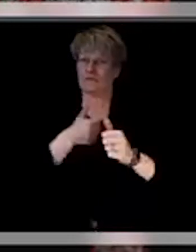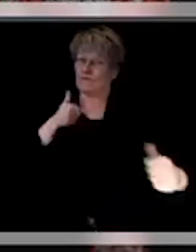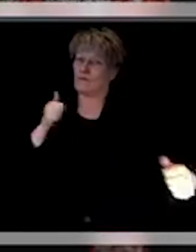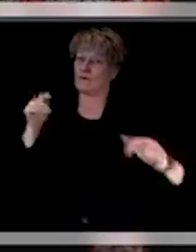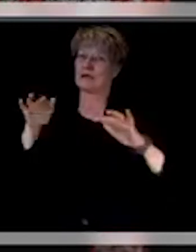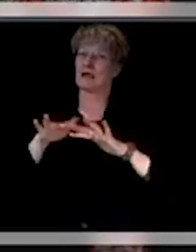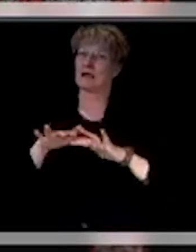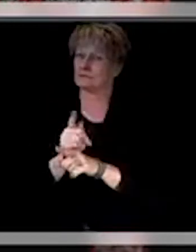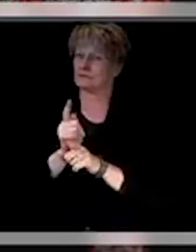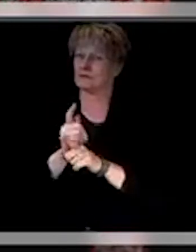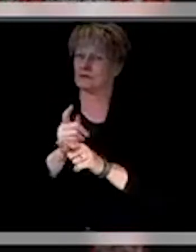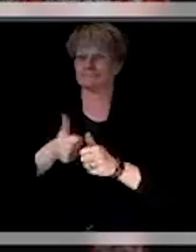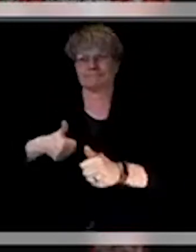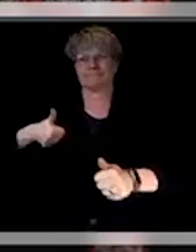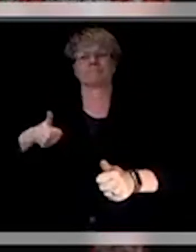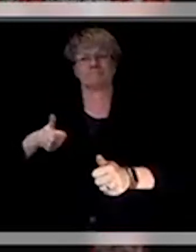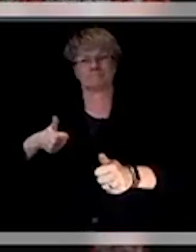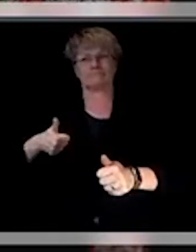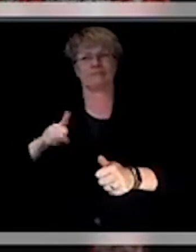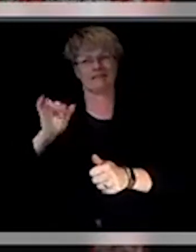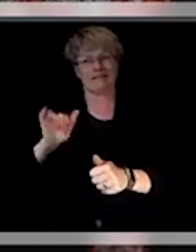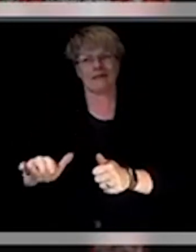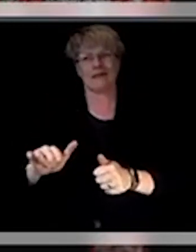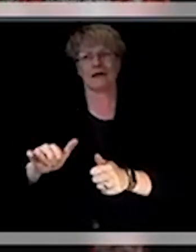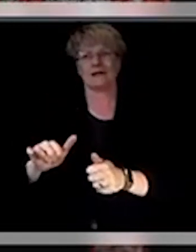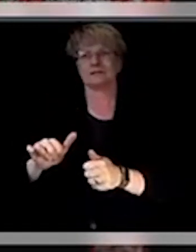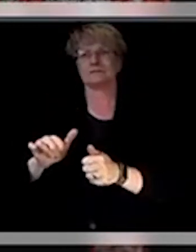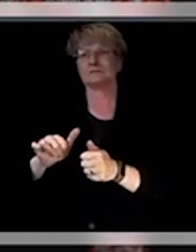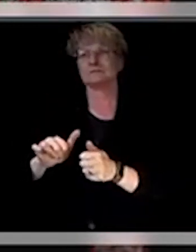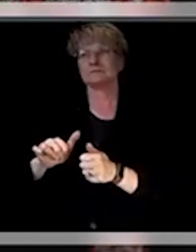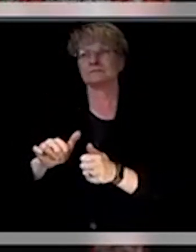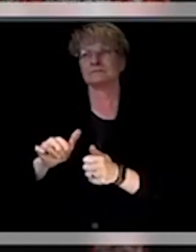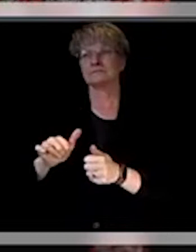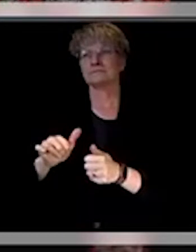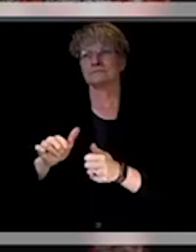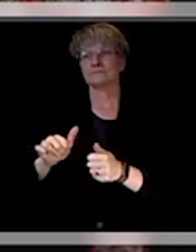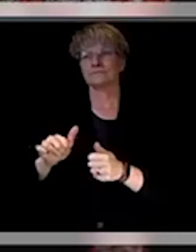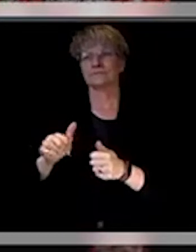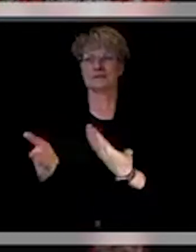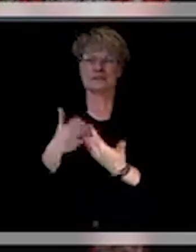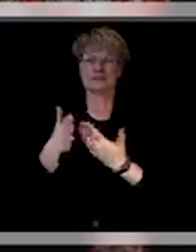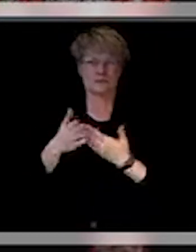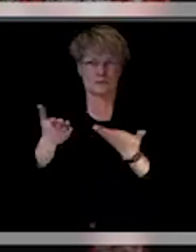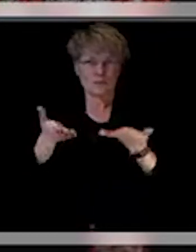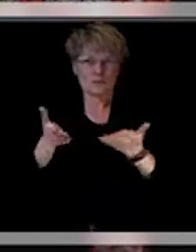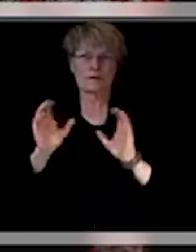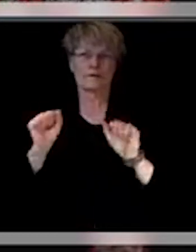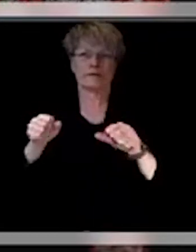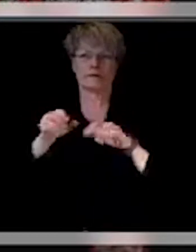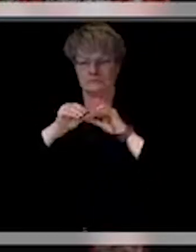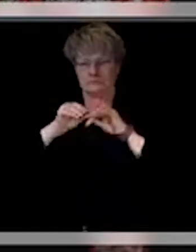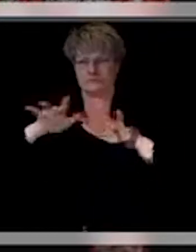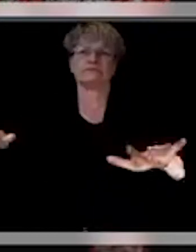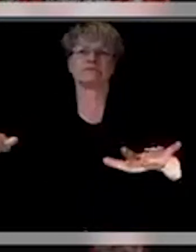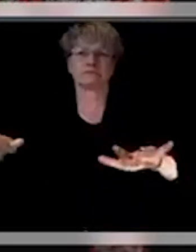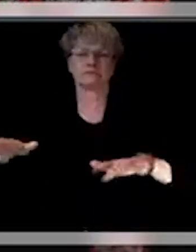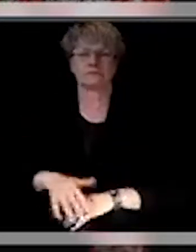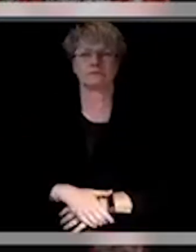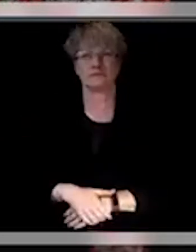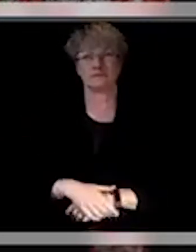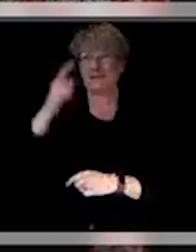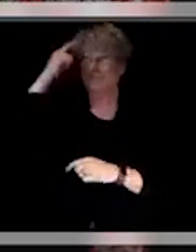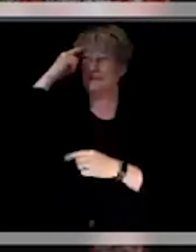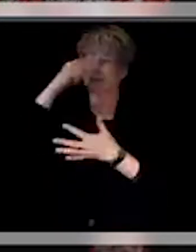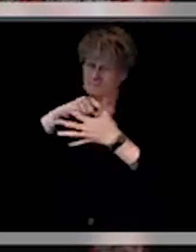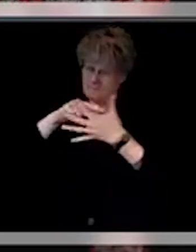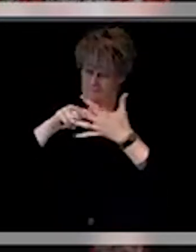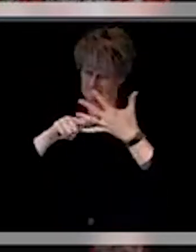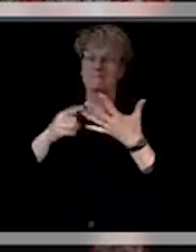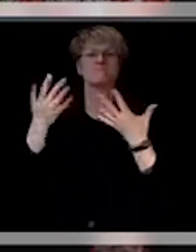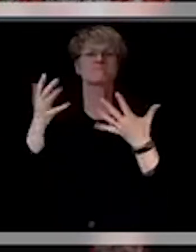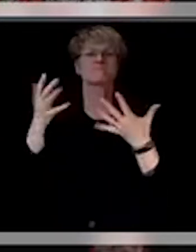prone to spread of COVID-19. So, I think that that's all I had this morning and happy to